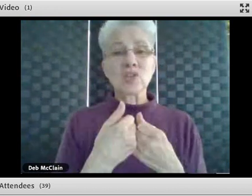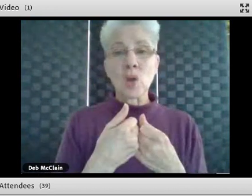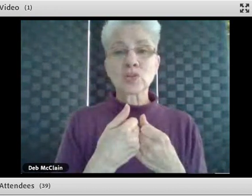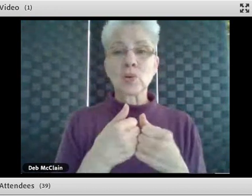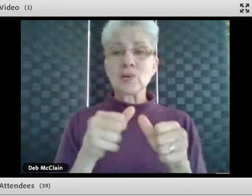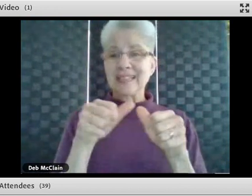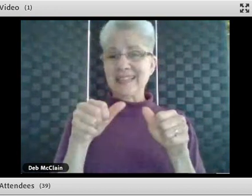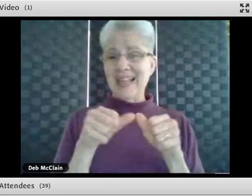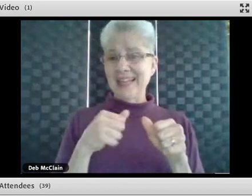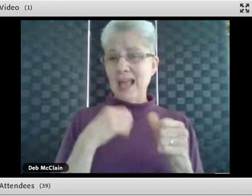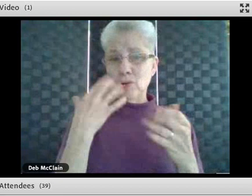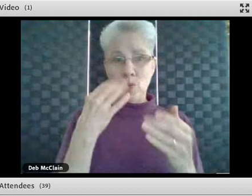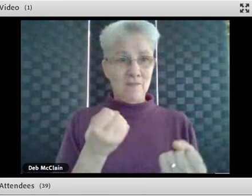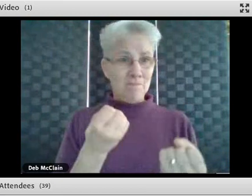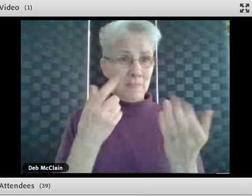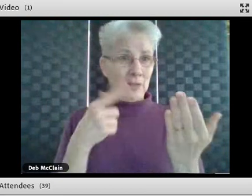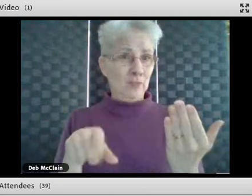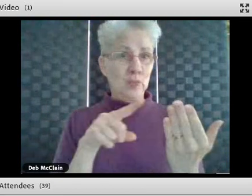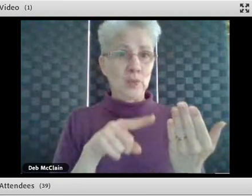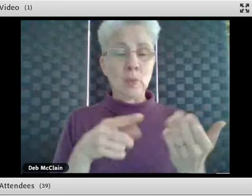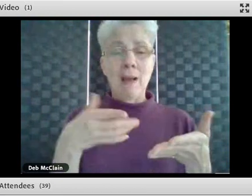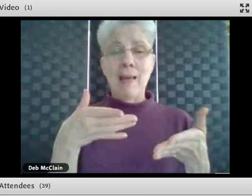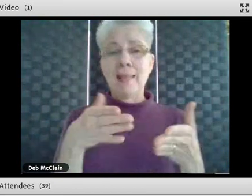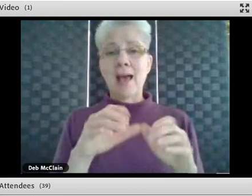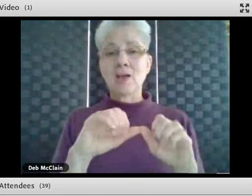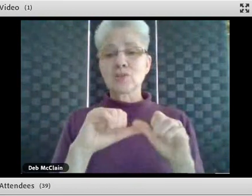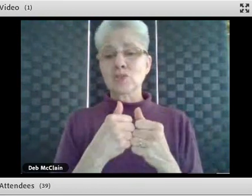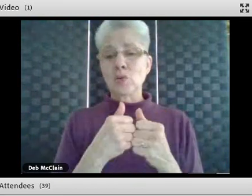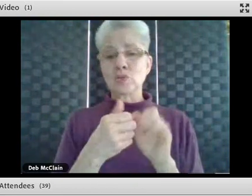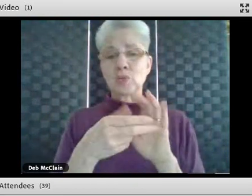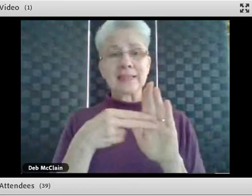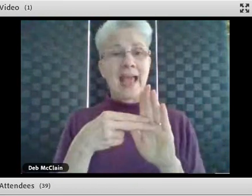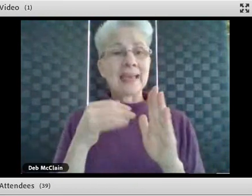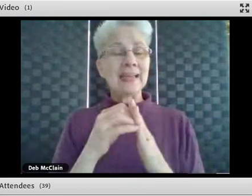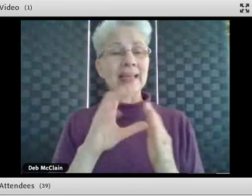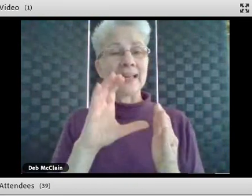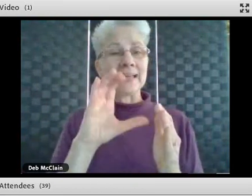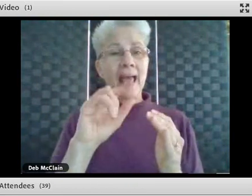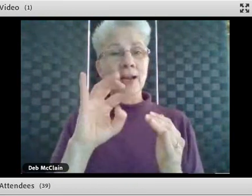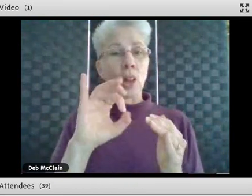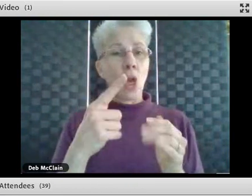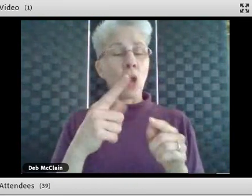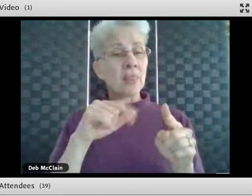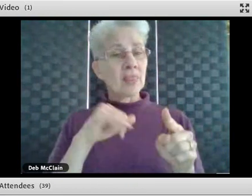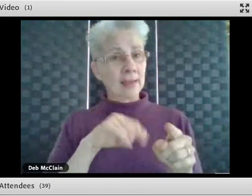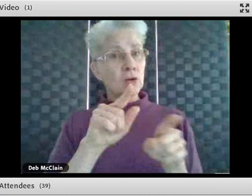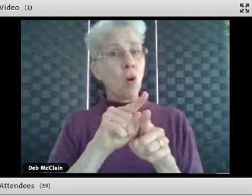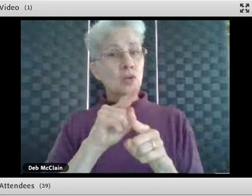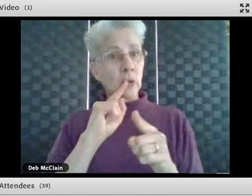I don't know how many of you guys allow social tagging in your catalogs, but that can be also quite helpful